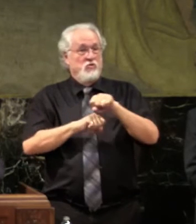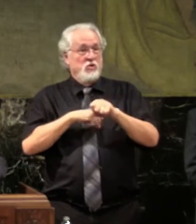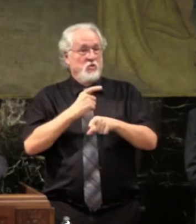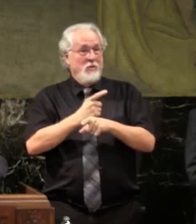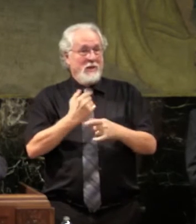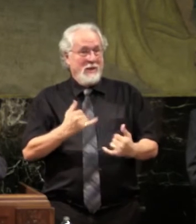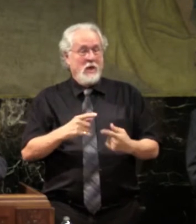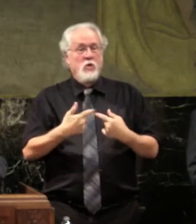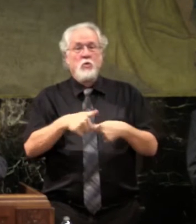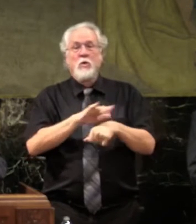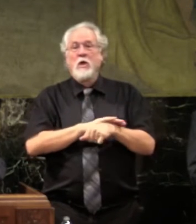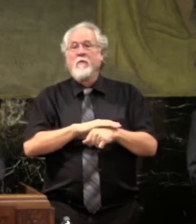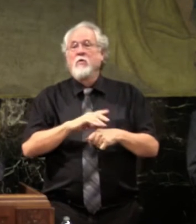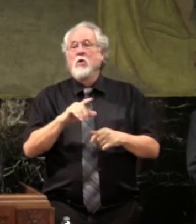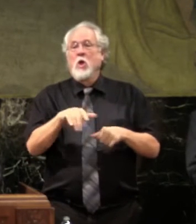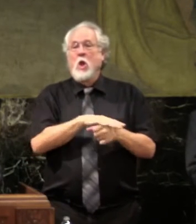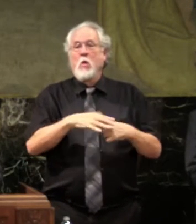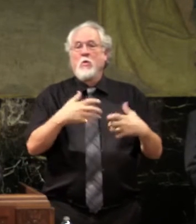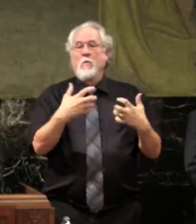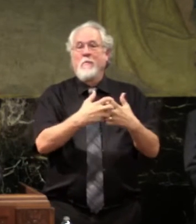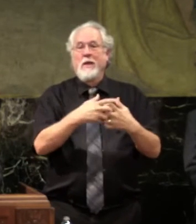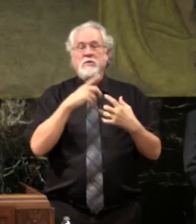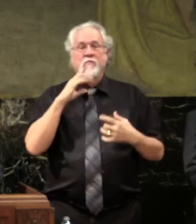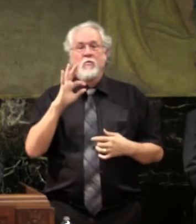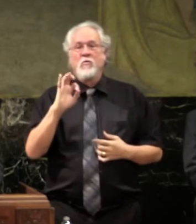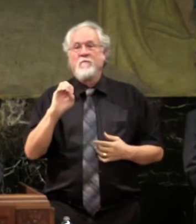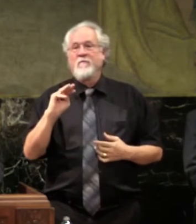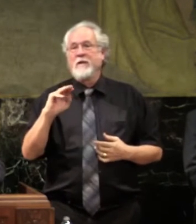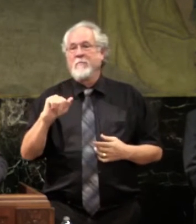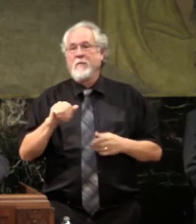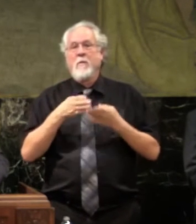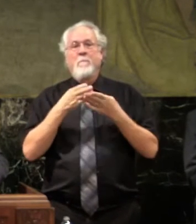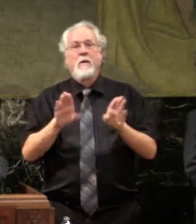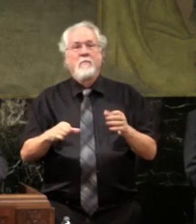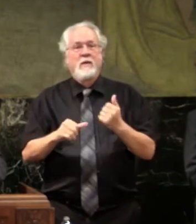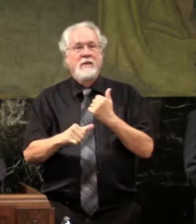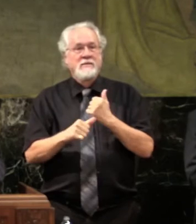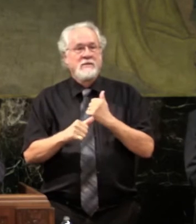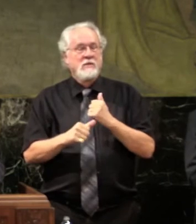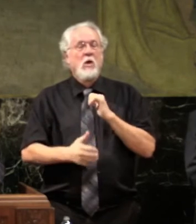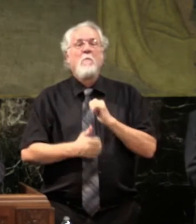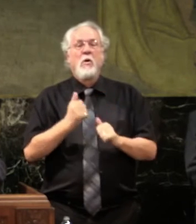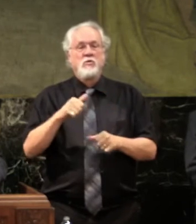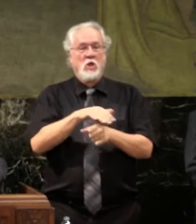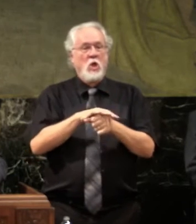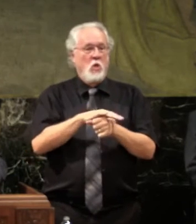to cover the local match for all theme of public assistance which most of our local governments fire district school